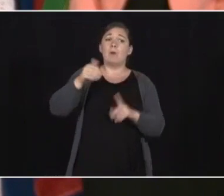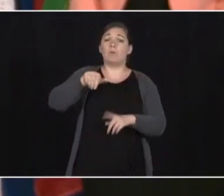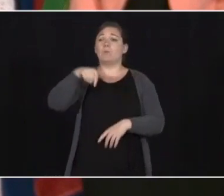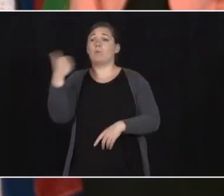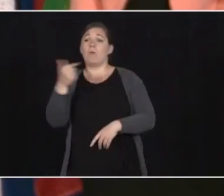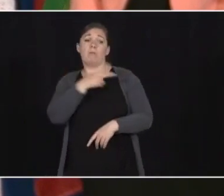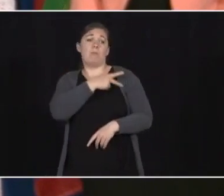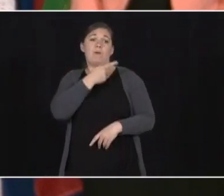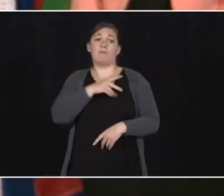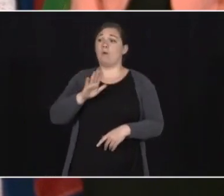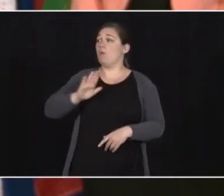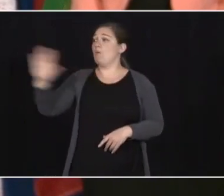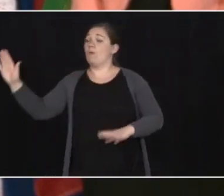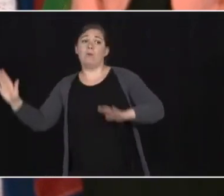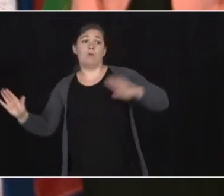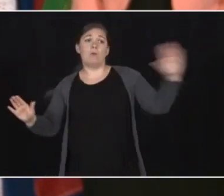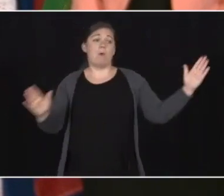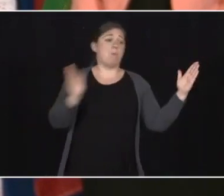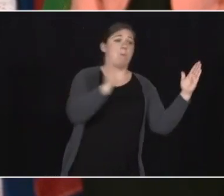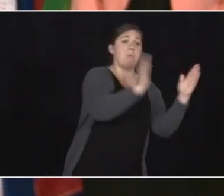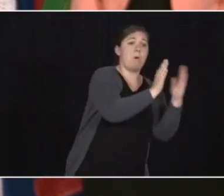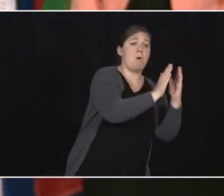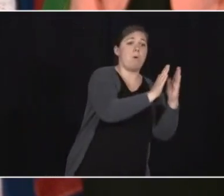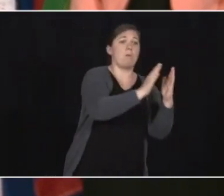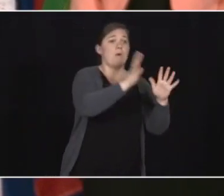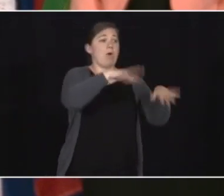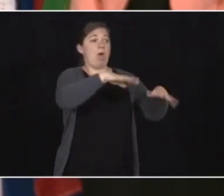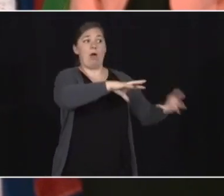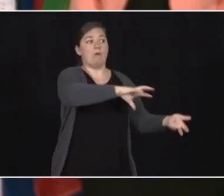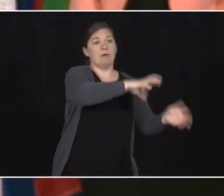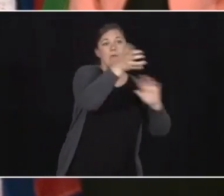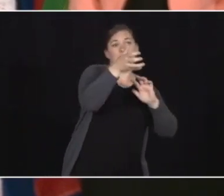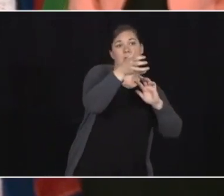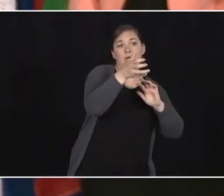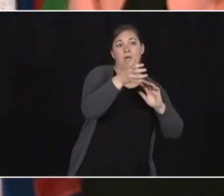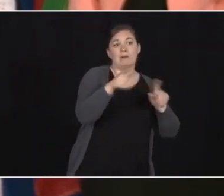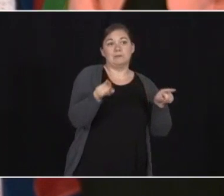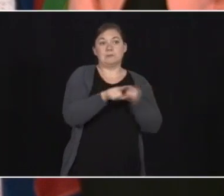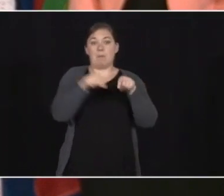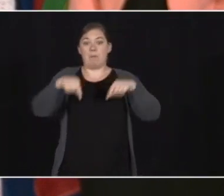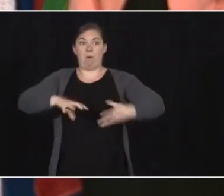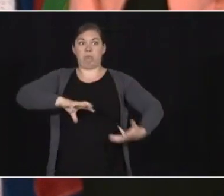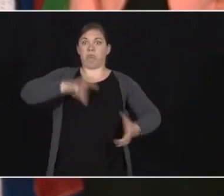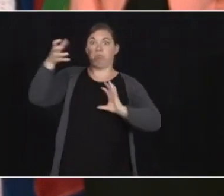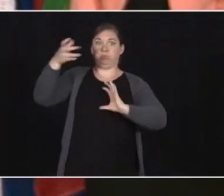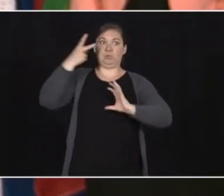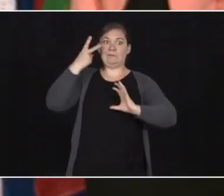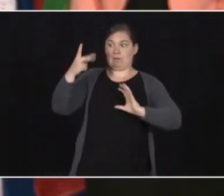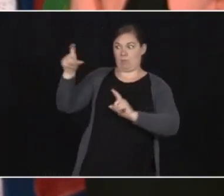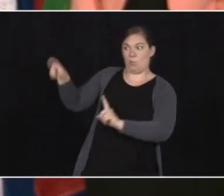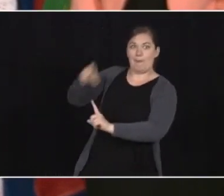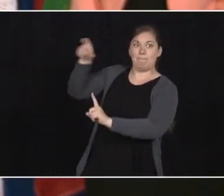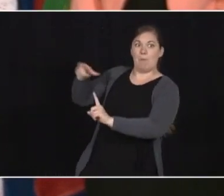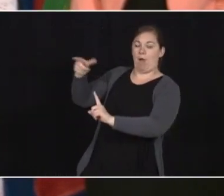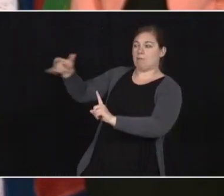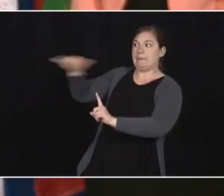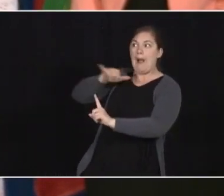Maybe because they are smaller. Now, it might not have come to the top. You see was happening in Québec?